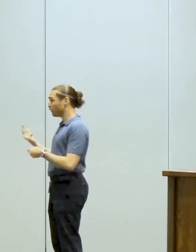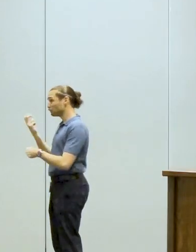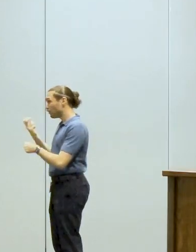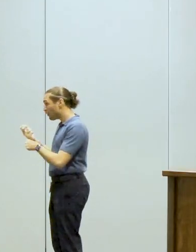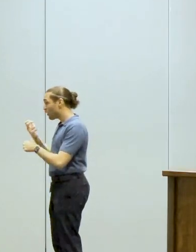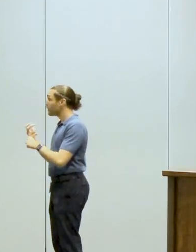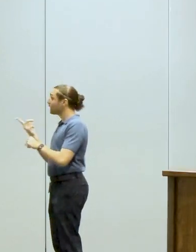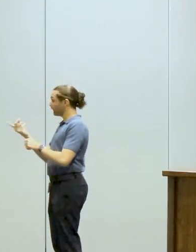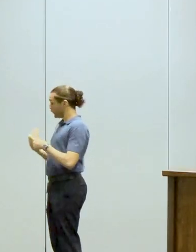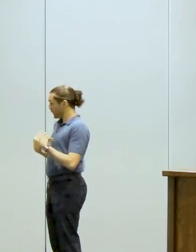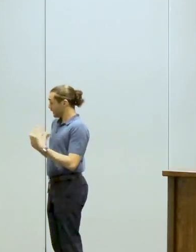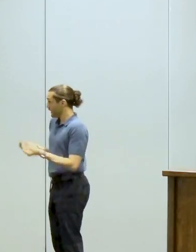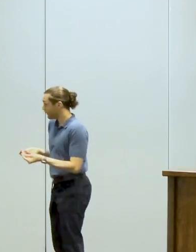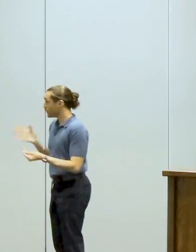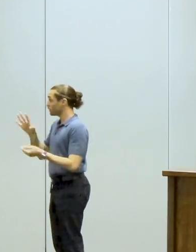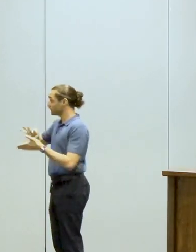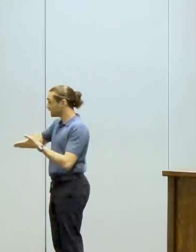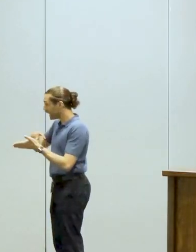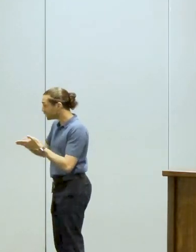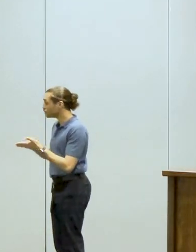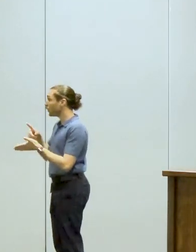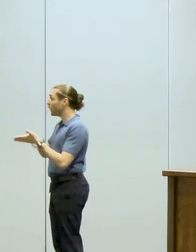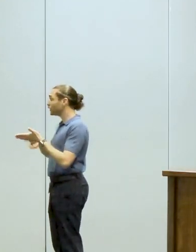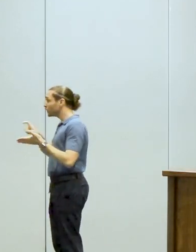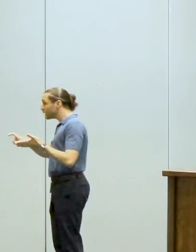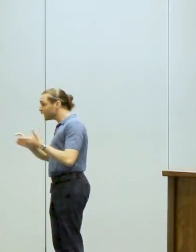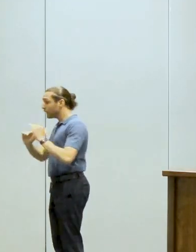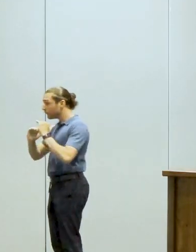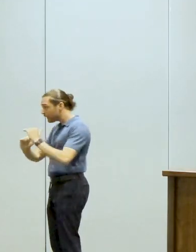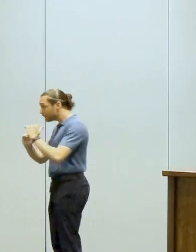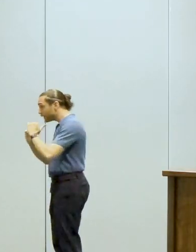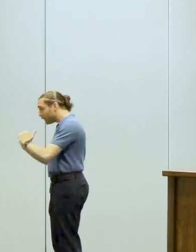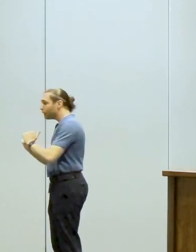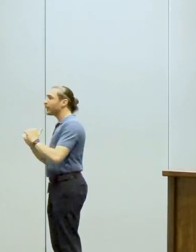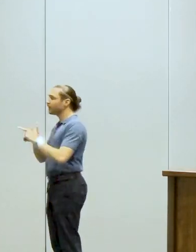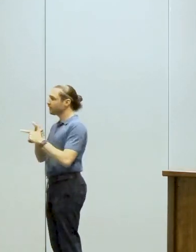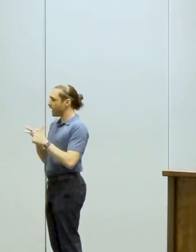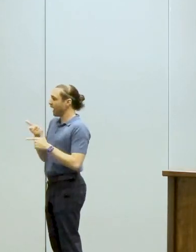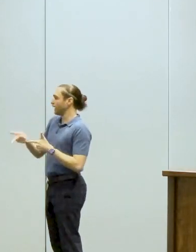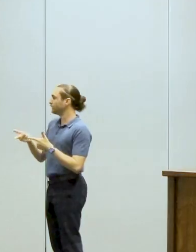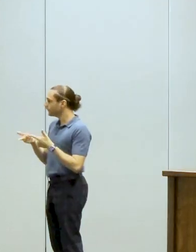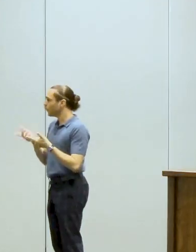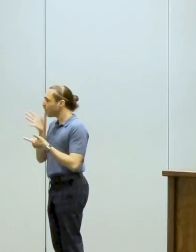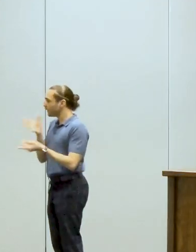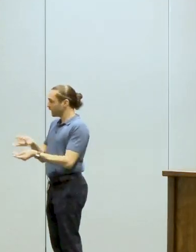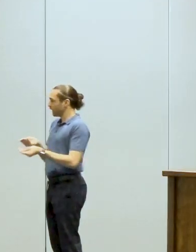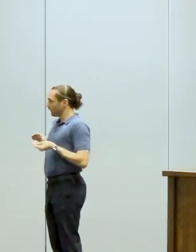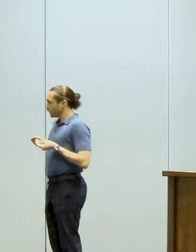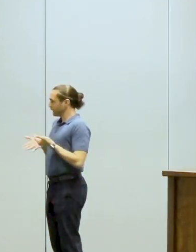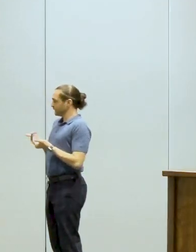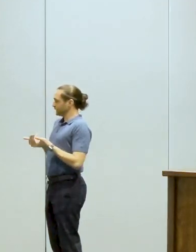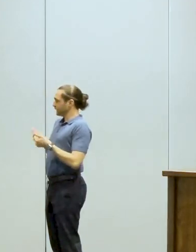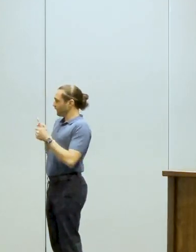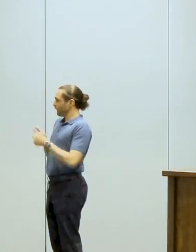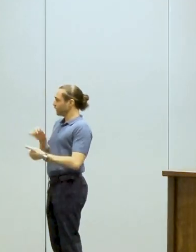your time management, all of those things it's a little easier, or list the steps I need to complete this project in